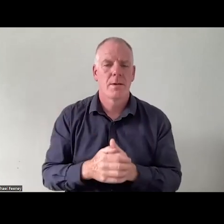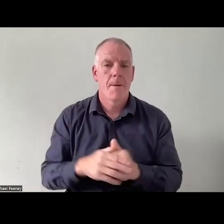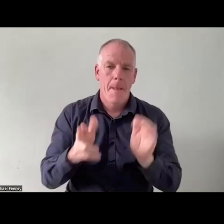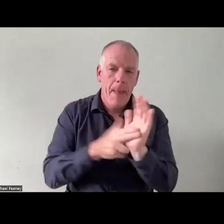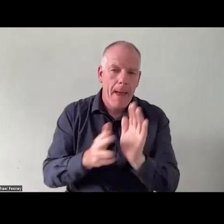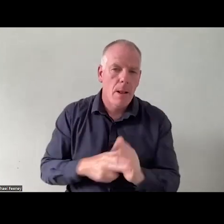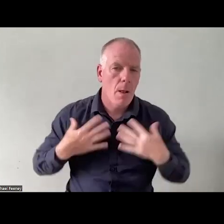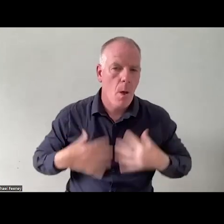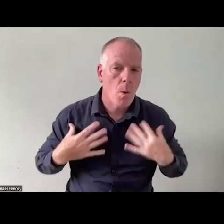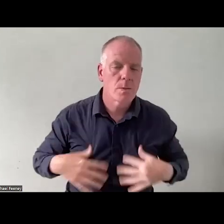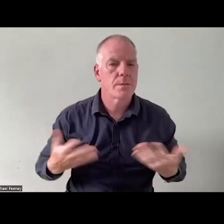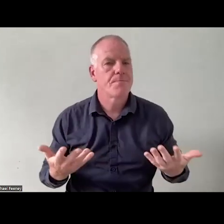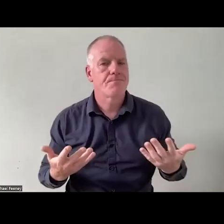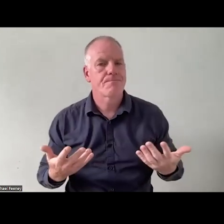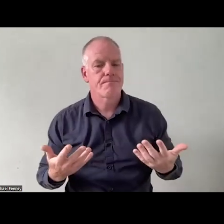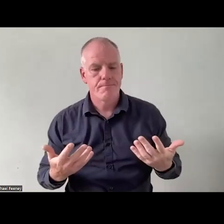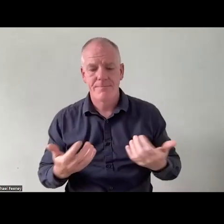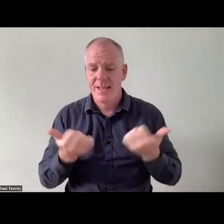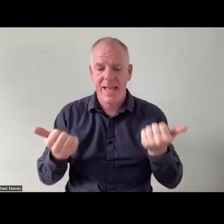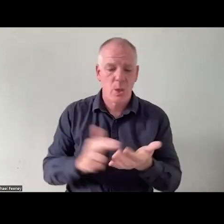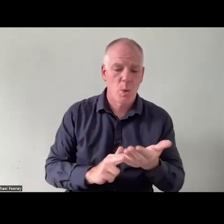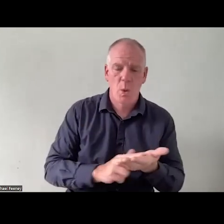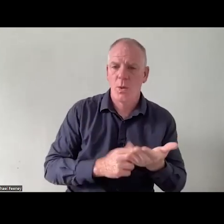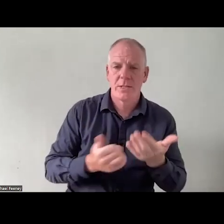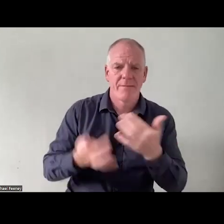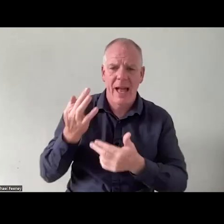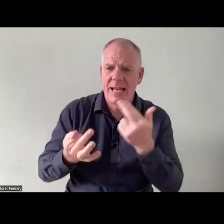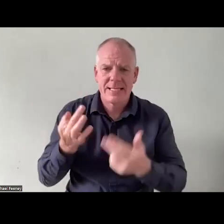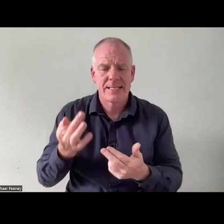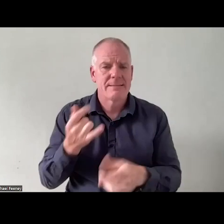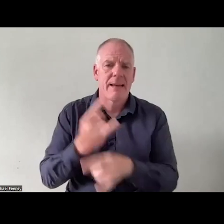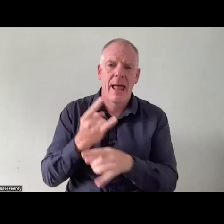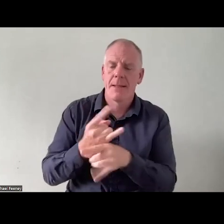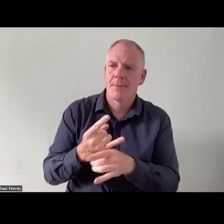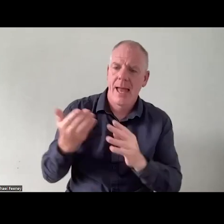but basically any uses that anybody can find in order to help access information